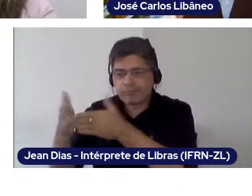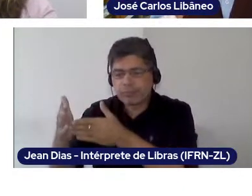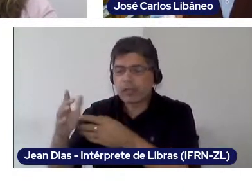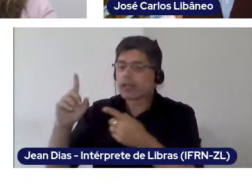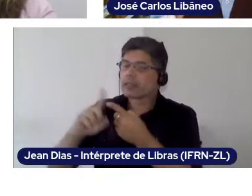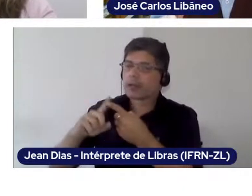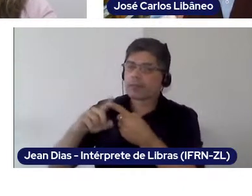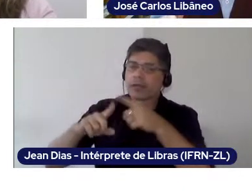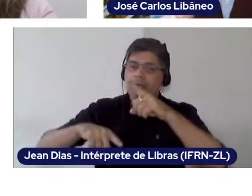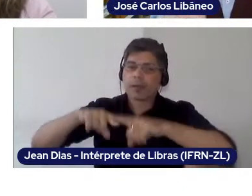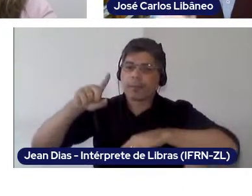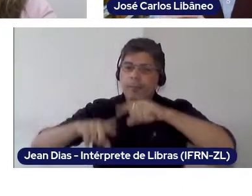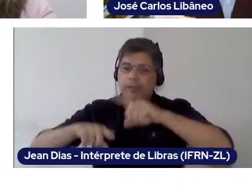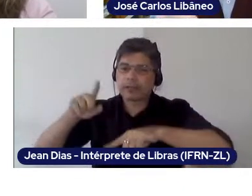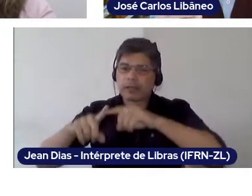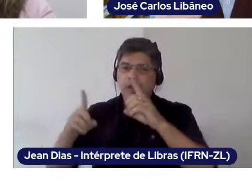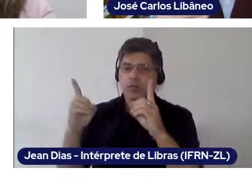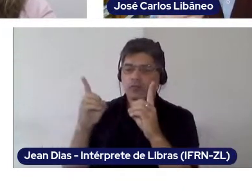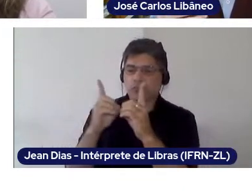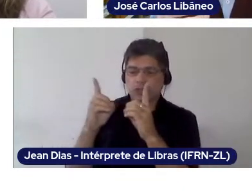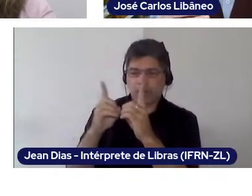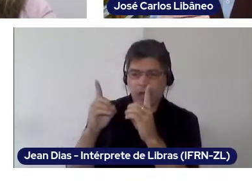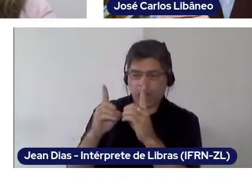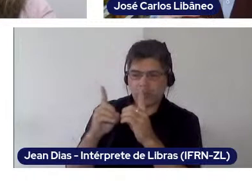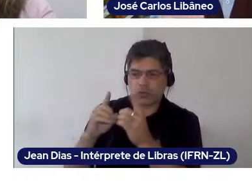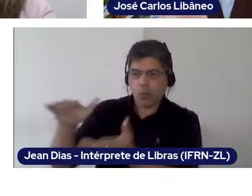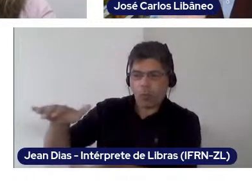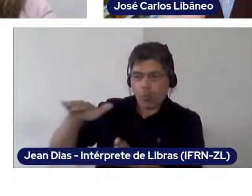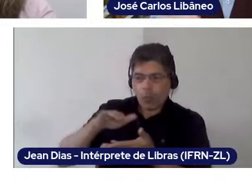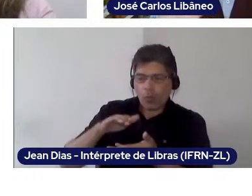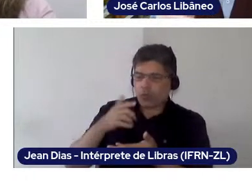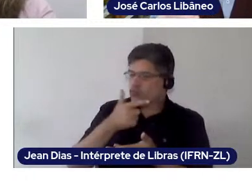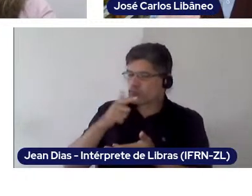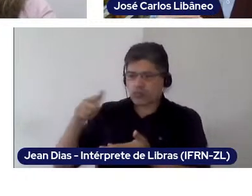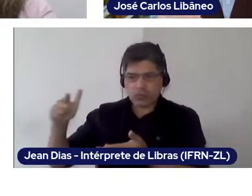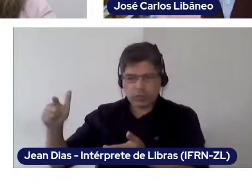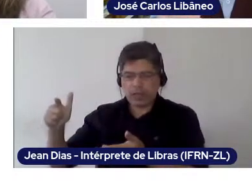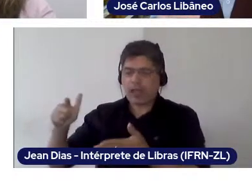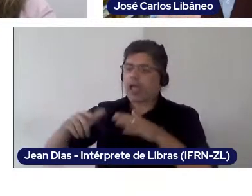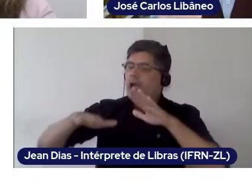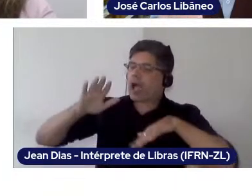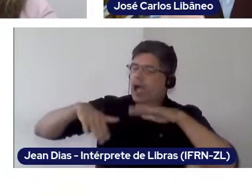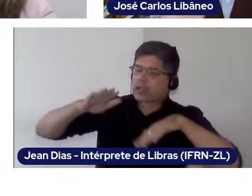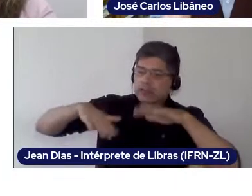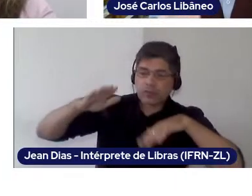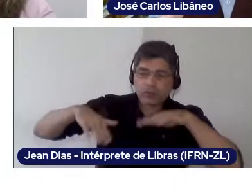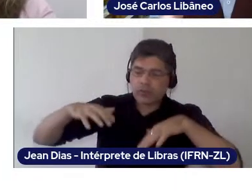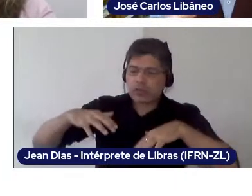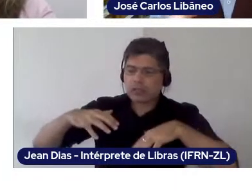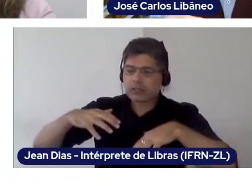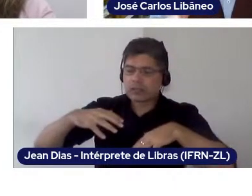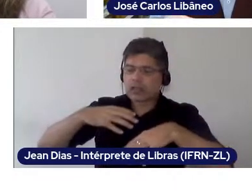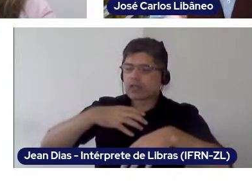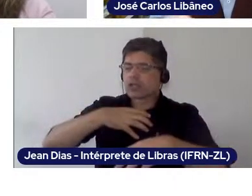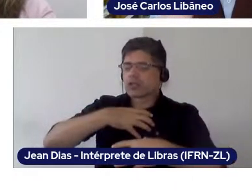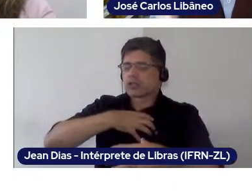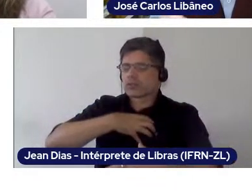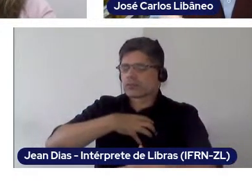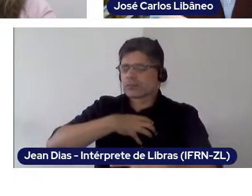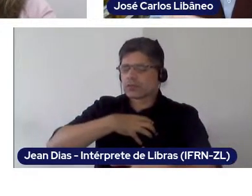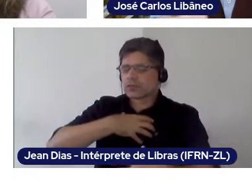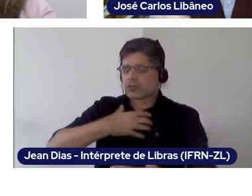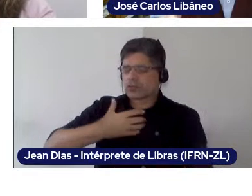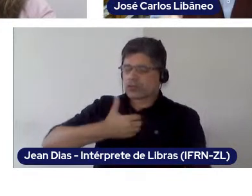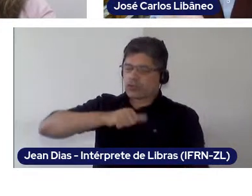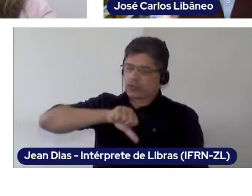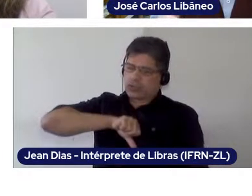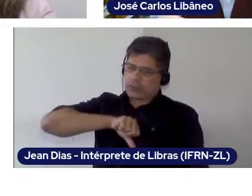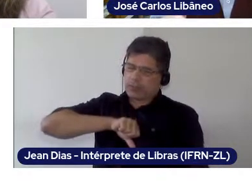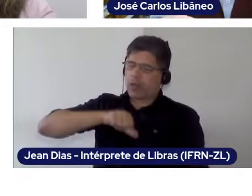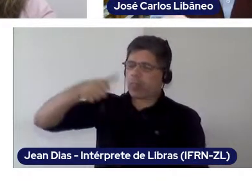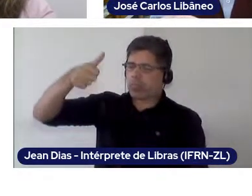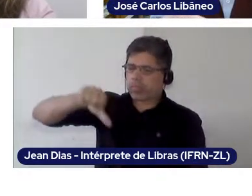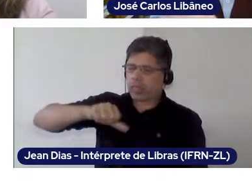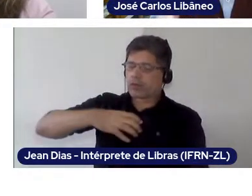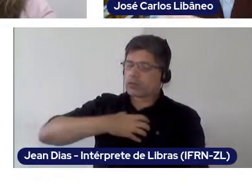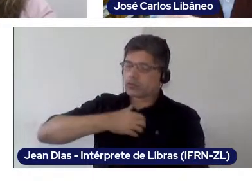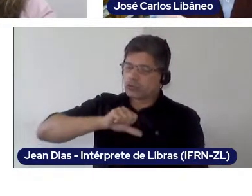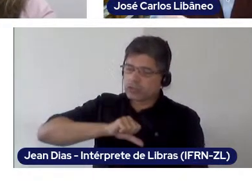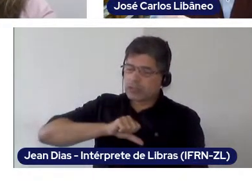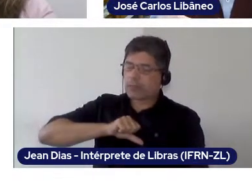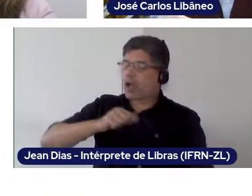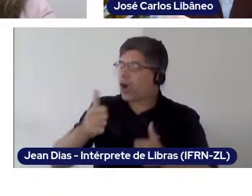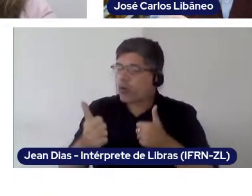and sometimes even a low self-steem for not being able to follow the lessons. How many kids couldn't follow the lessons during the pandemic,